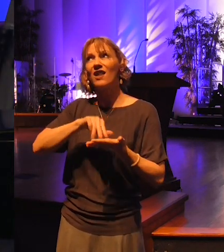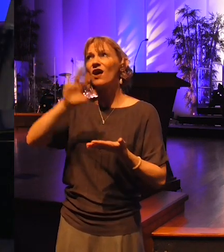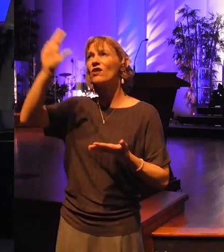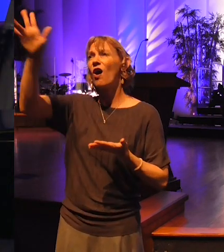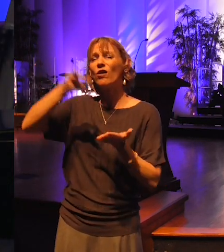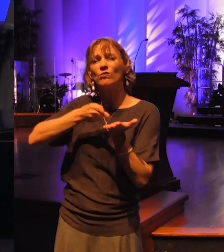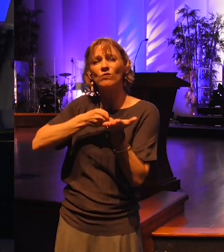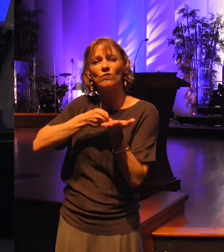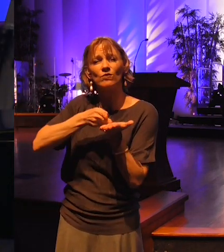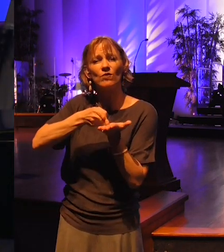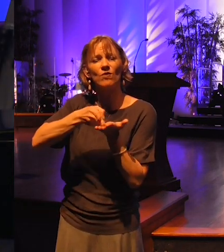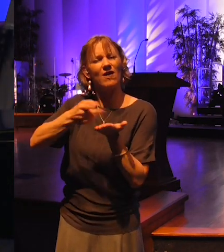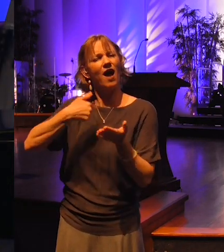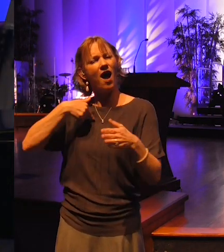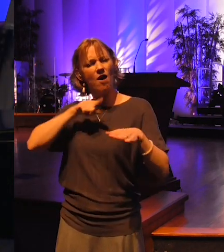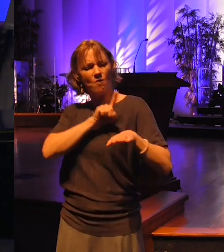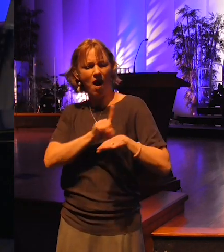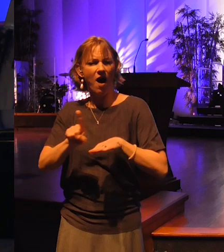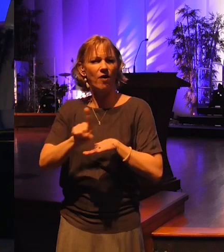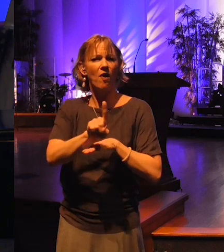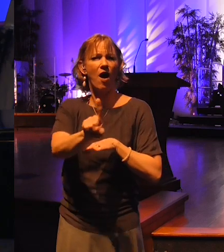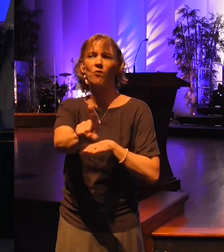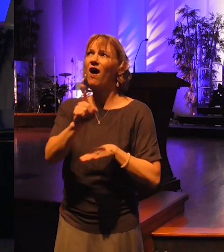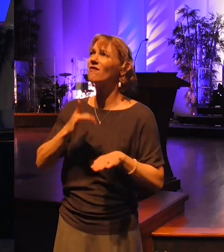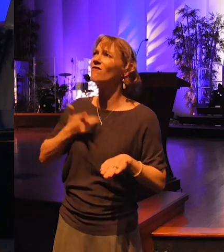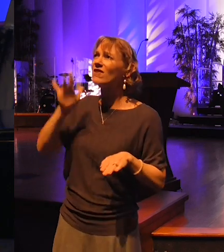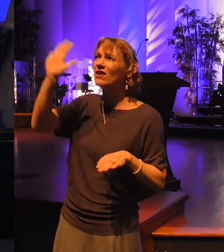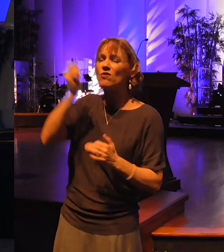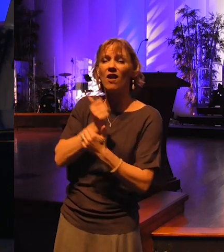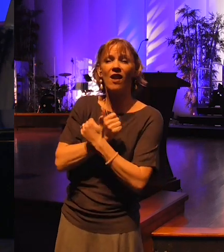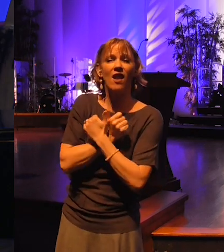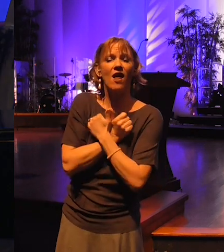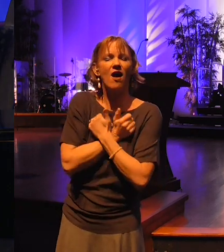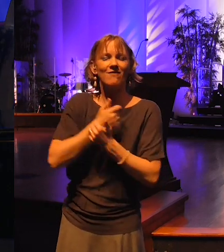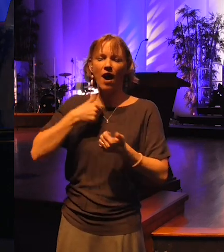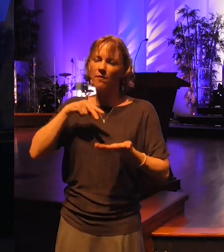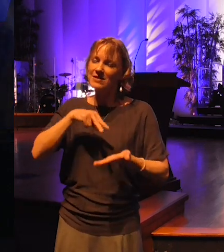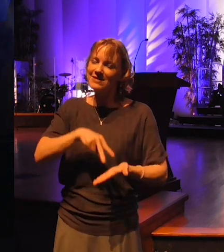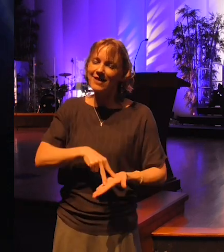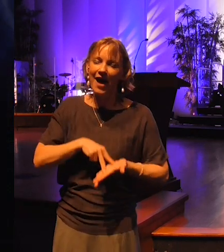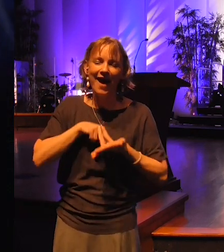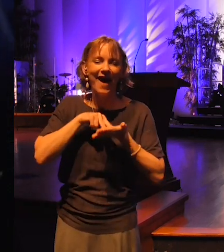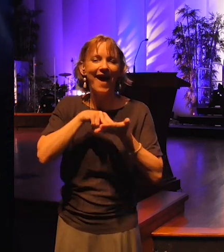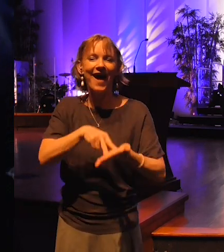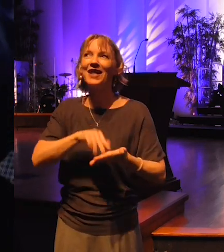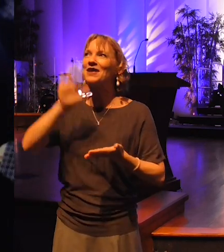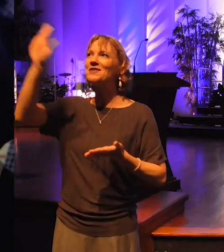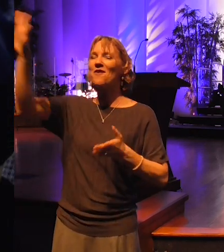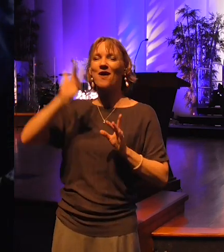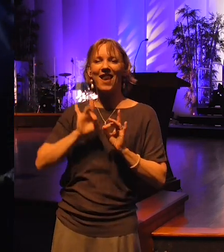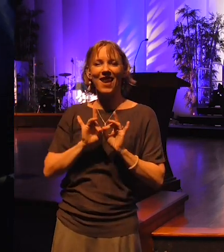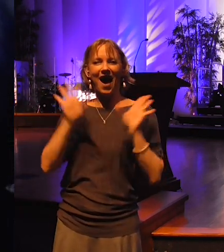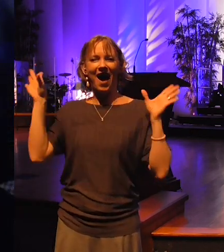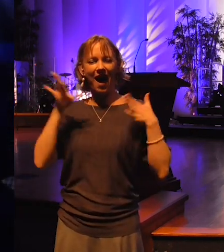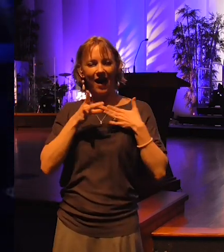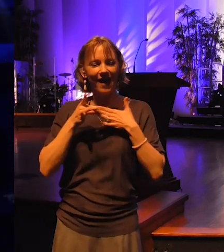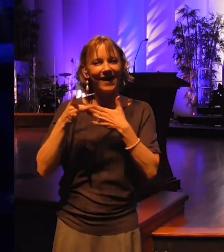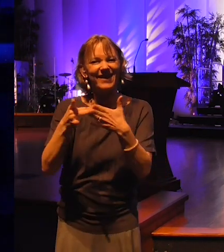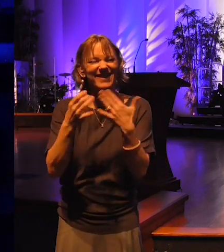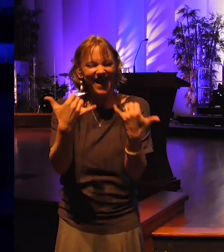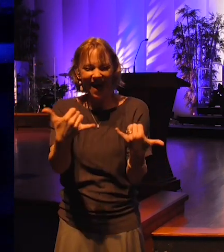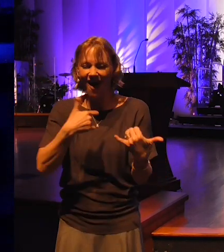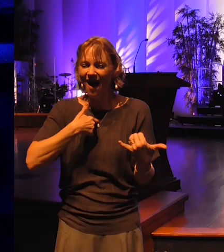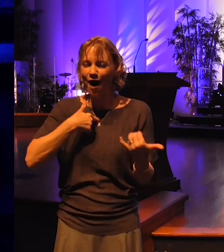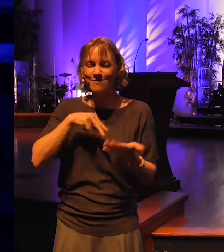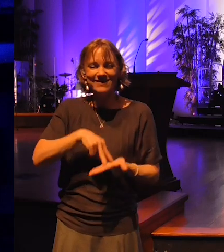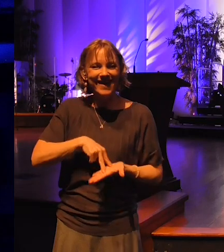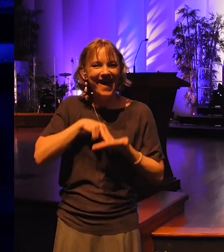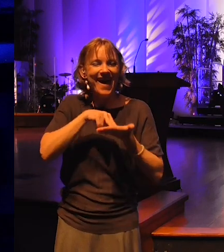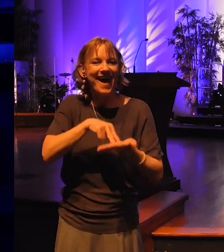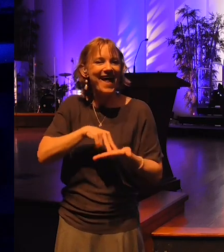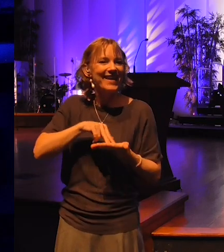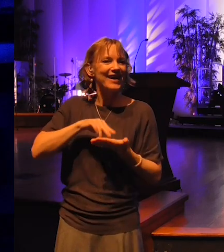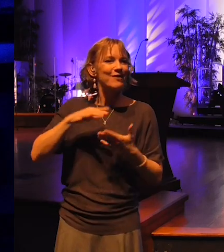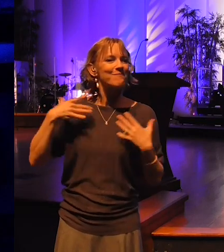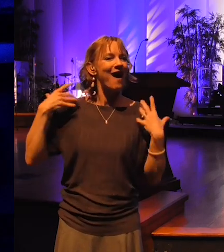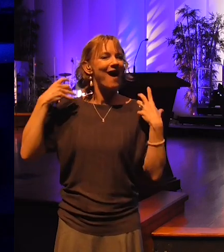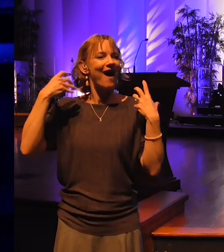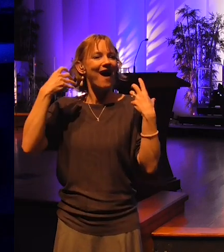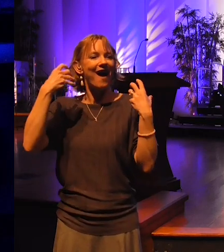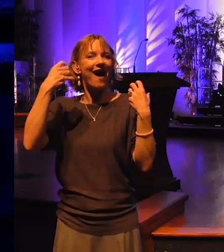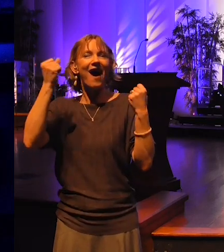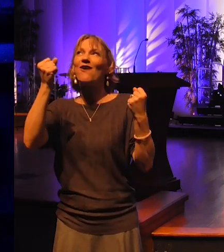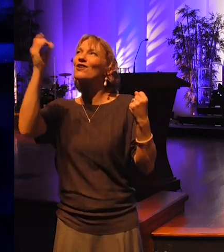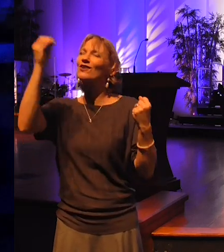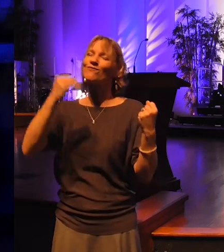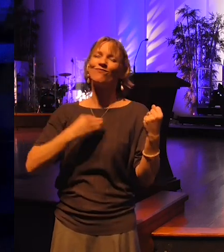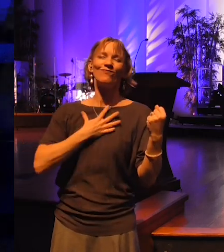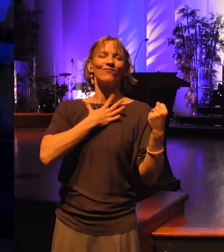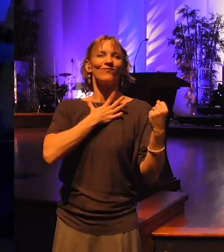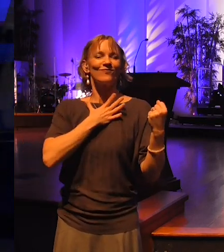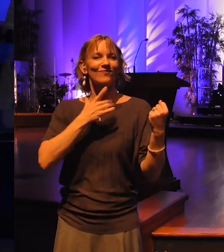walking in love i am standing in the light now I am standing in the power i am standing in the